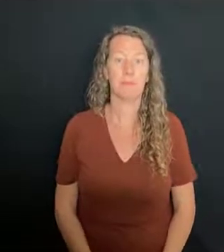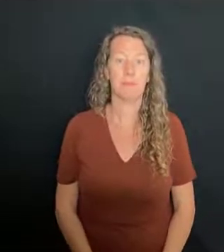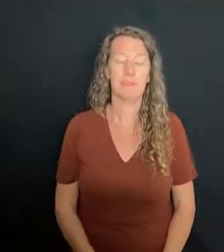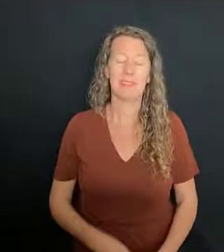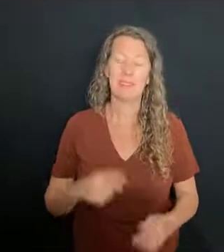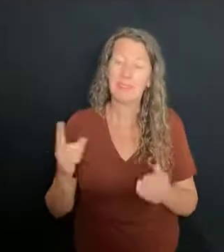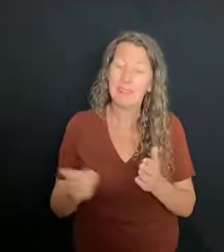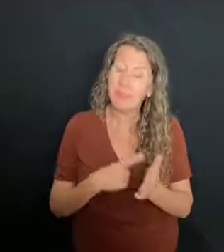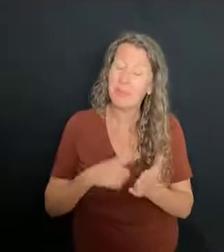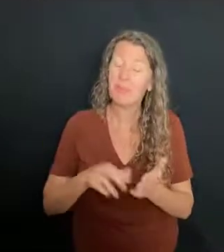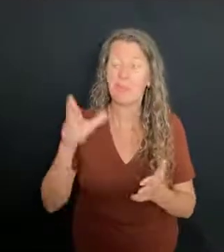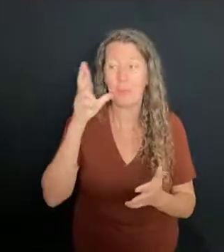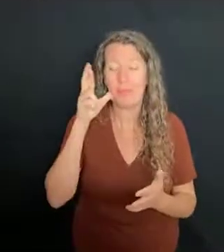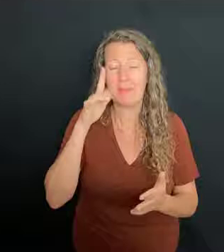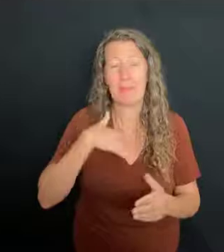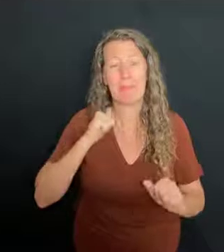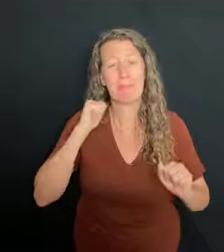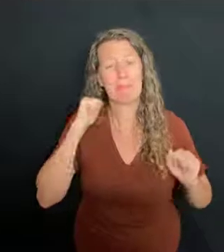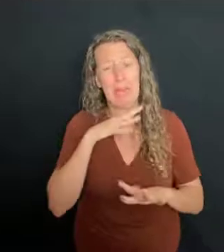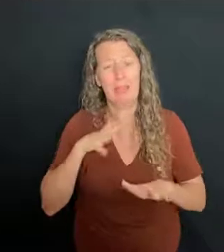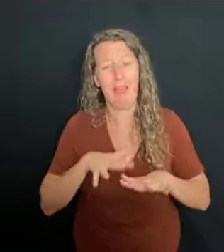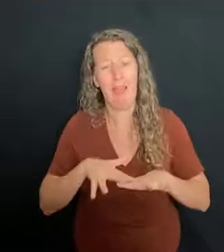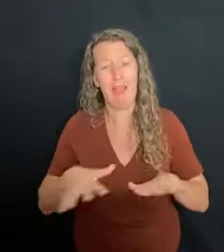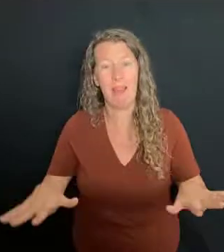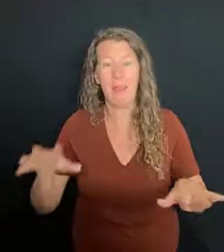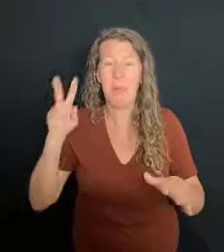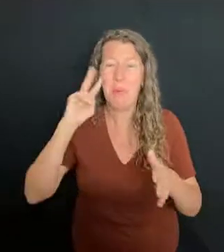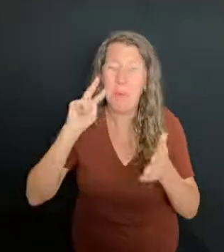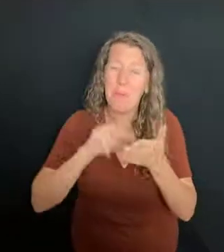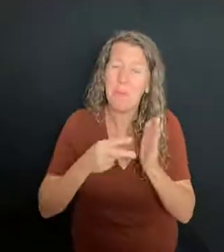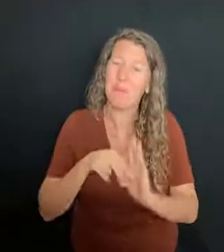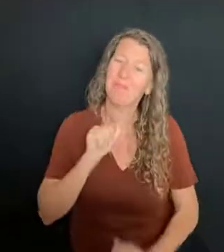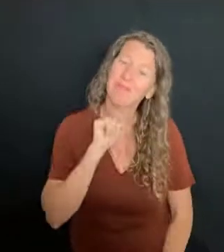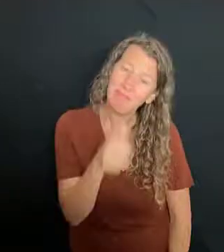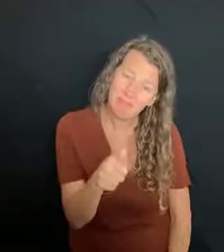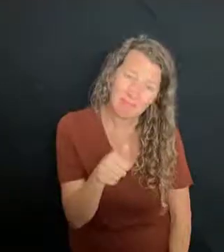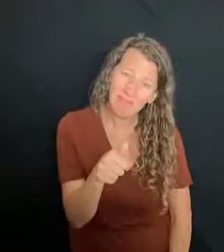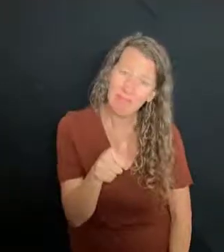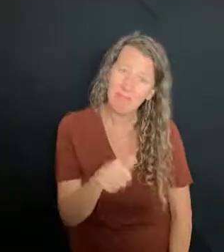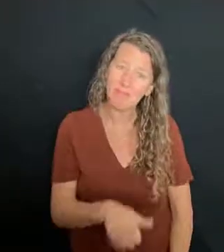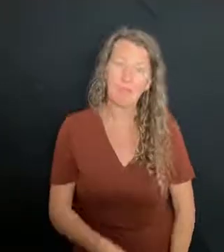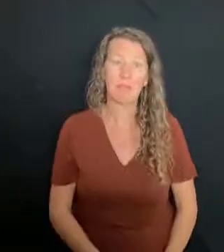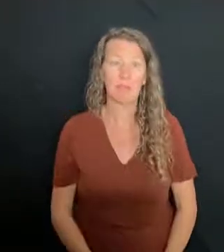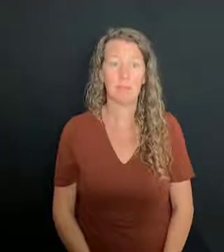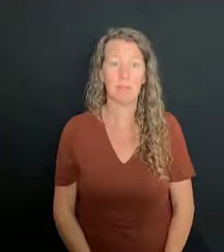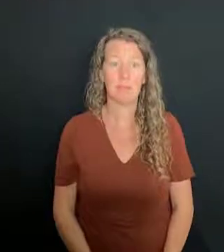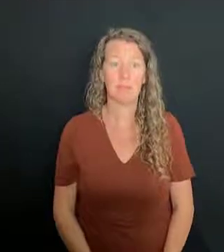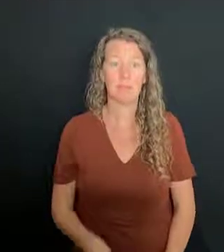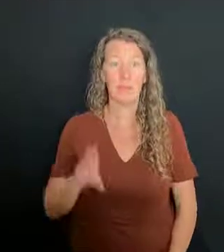[Esther Geiger] Sometimes she would make a bit of a mess. But not on purpose. [Joel Snyder] Macaroni noodles lie strewn